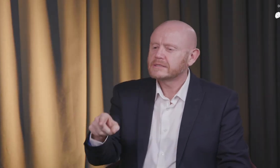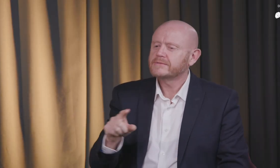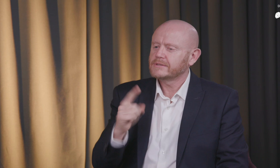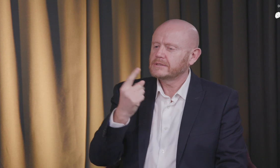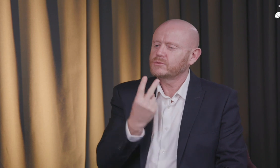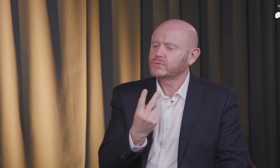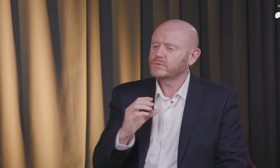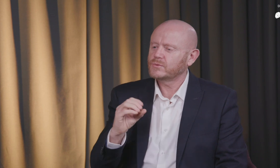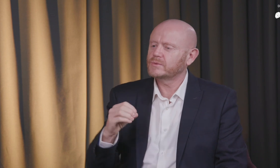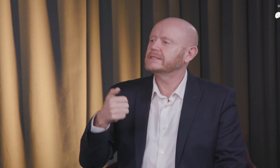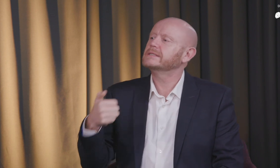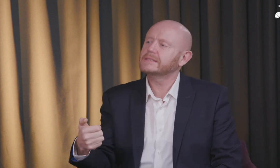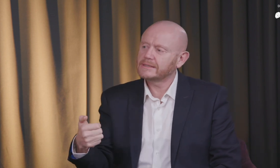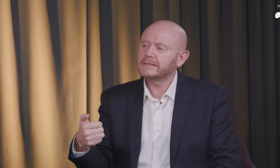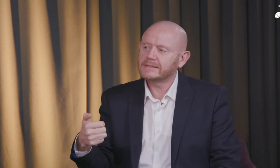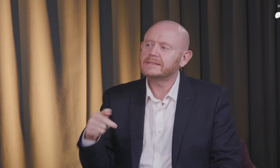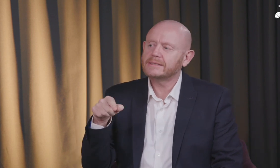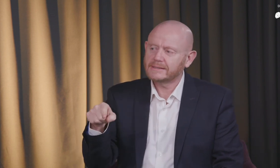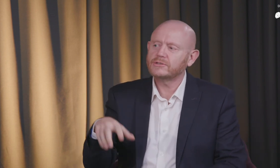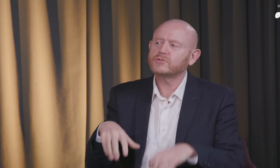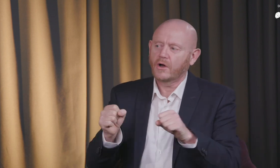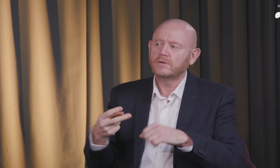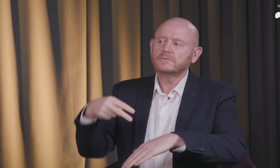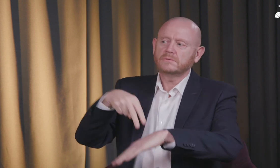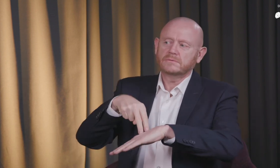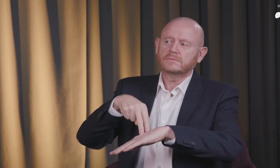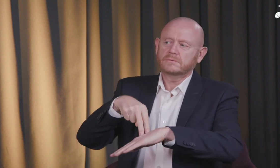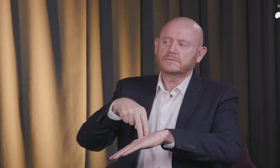2006, that was when I first got on stage at Deaffest.